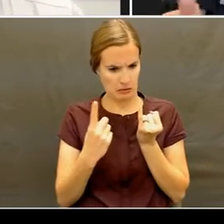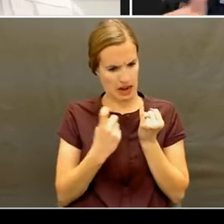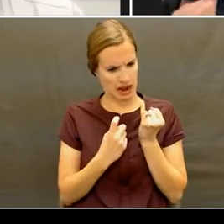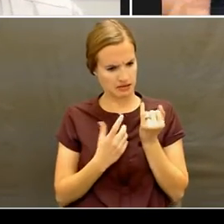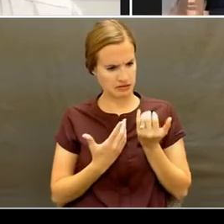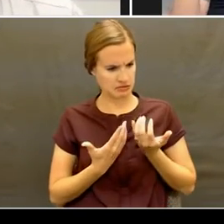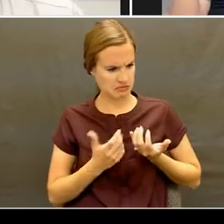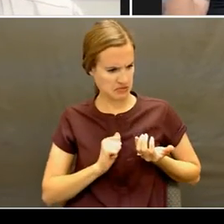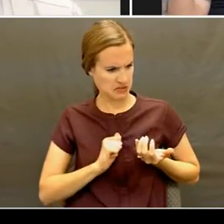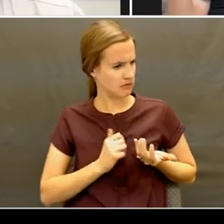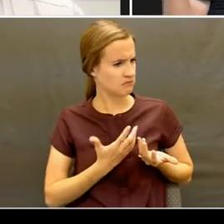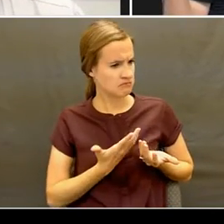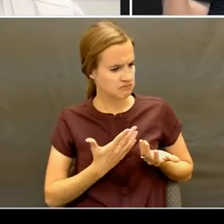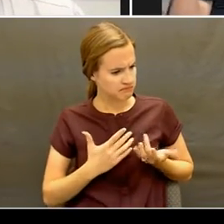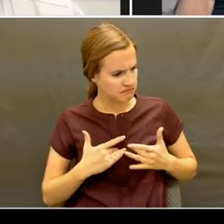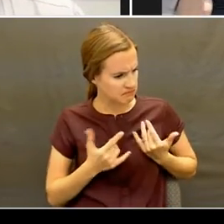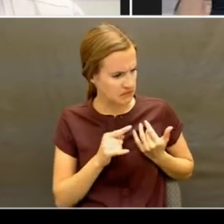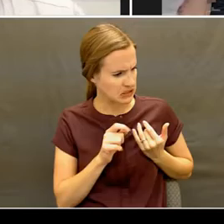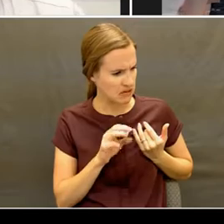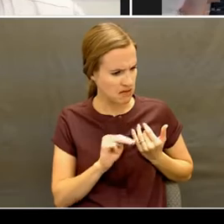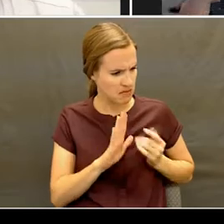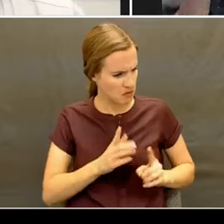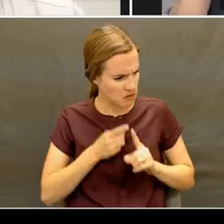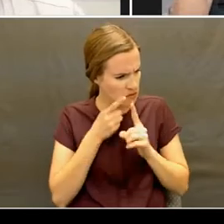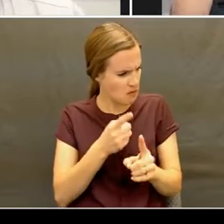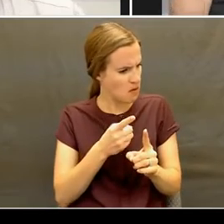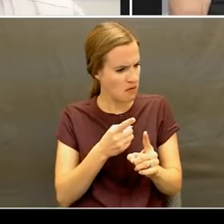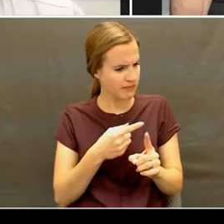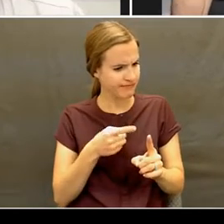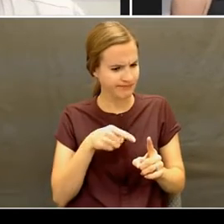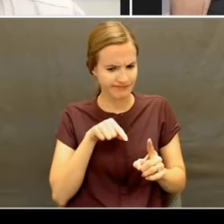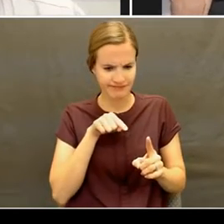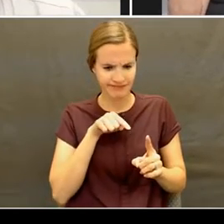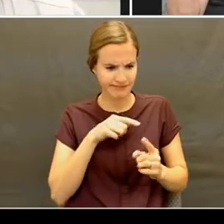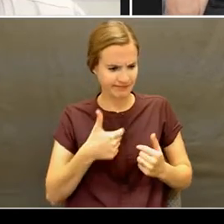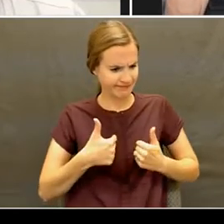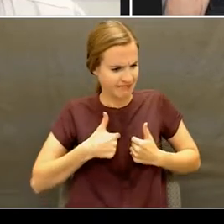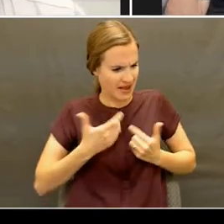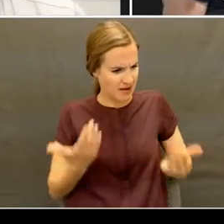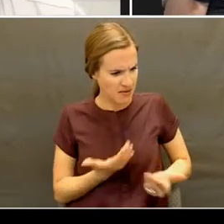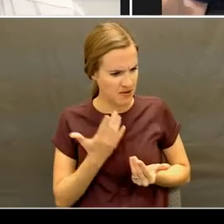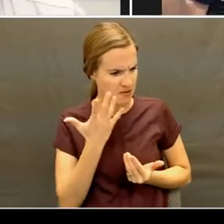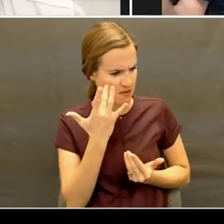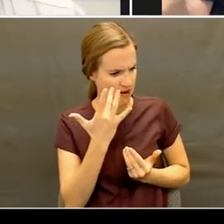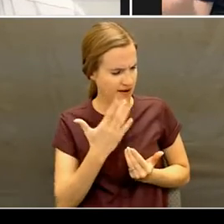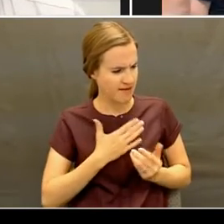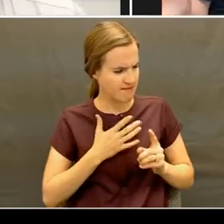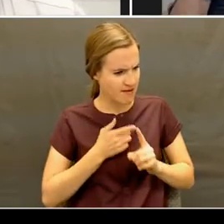those questions. "Where do you want to do? What do you want to do? What has brought you to this point